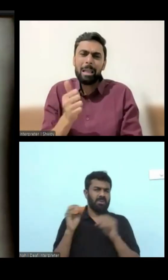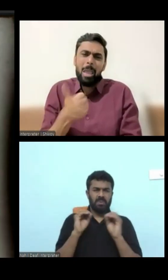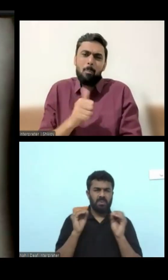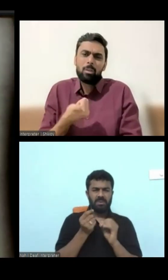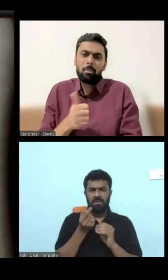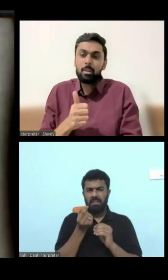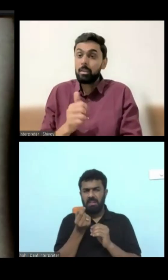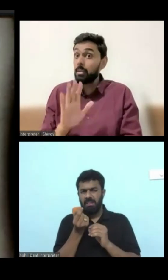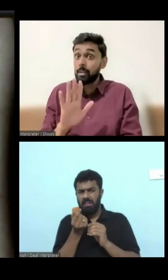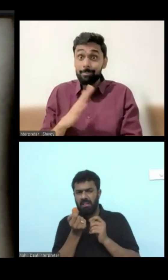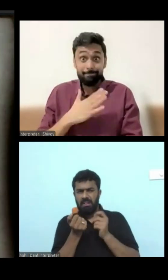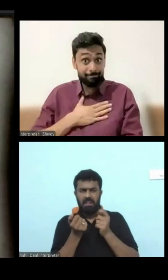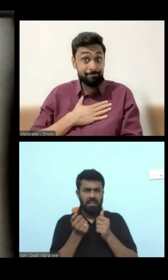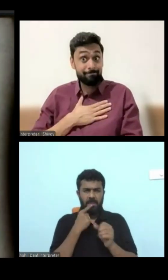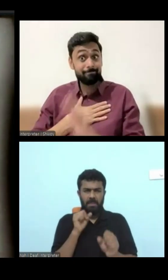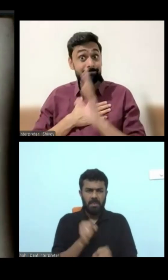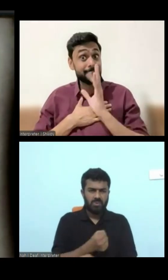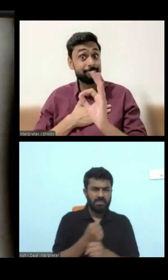I would like to refer them to a report by Michael.